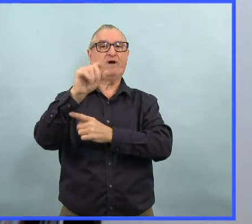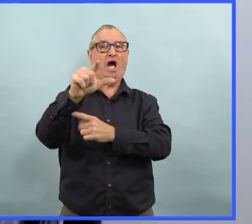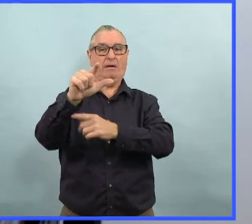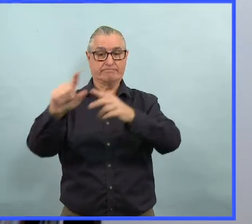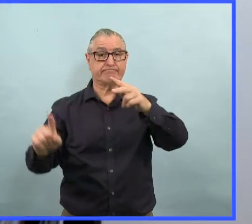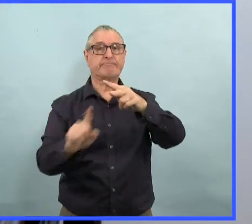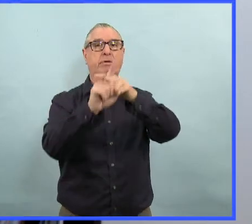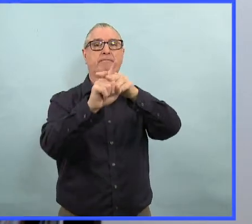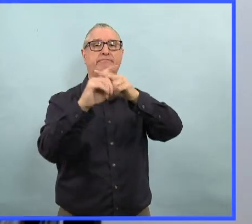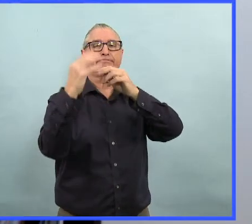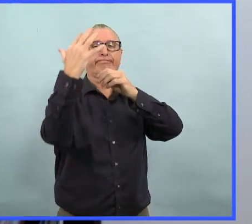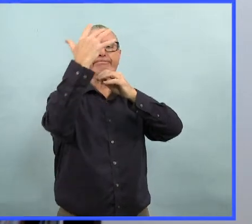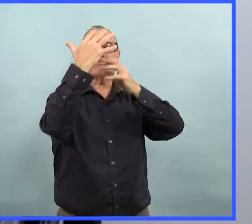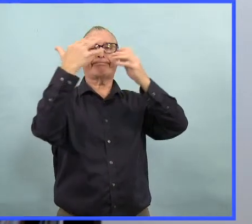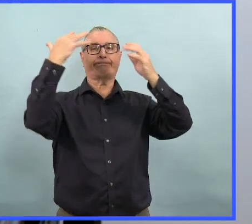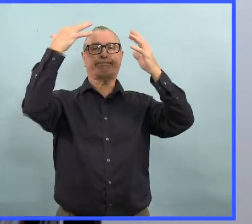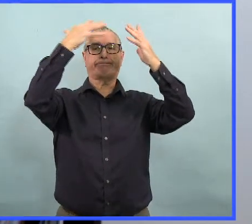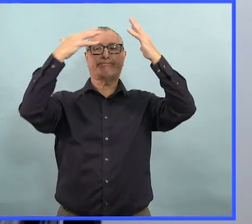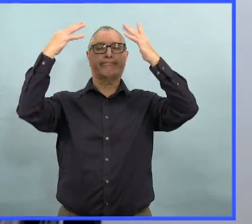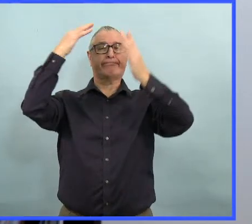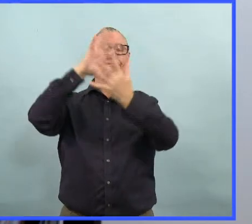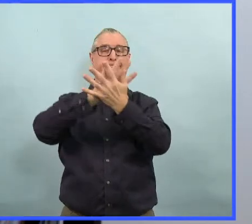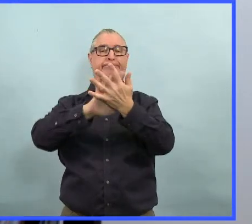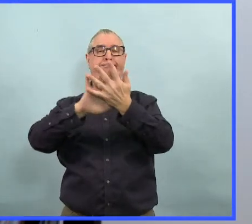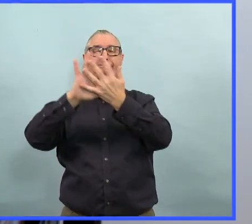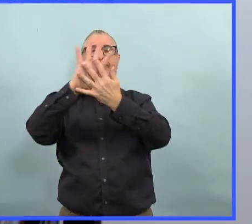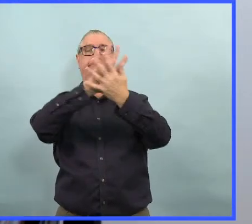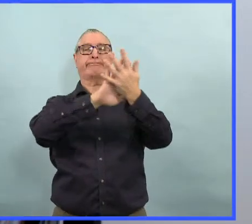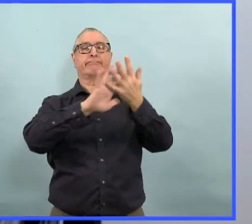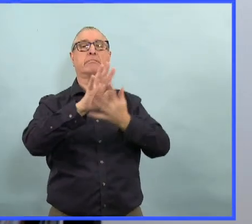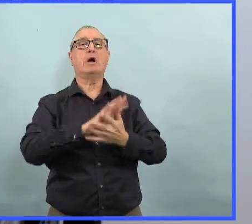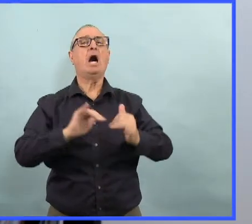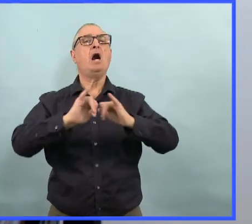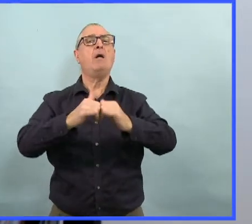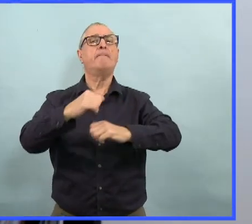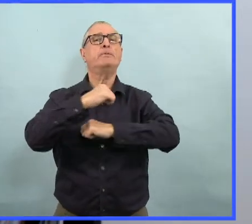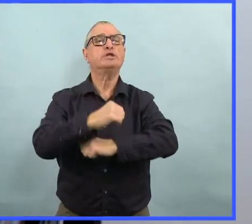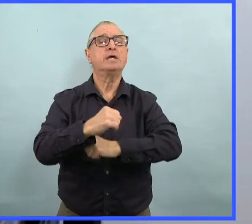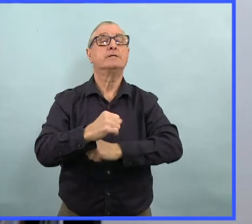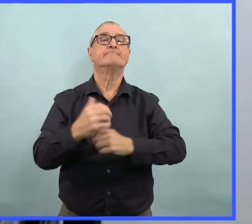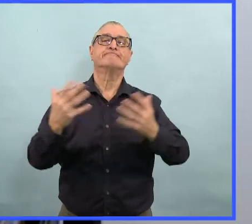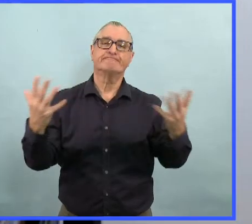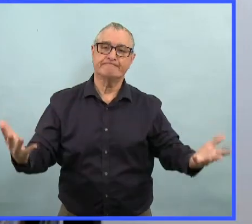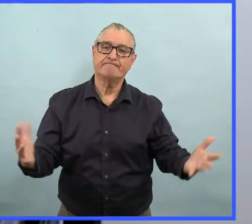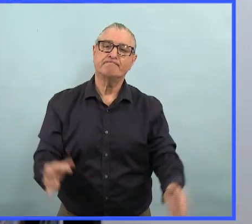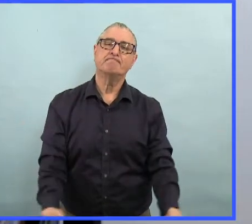by protecting ourselves to the fullest extent possible so that even if probit 19 is contracted